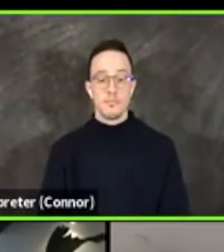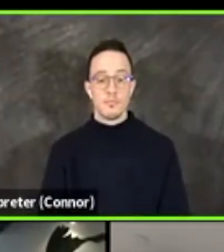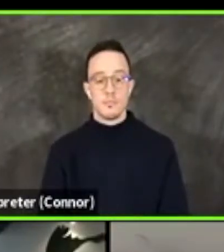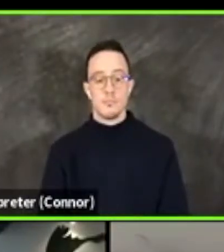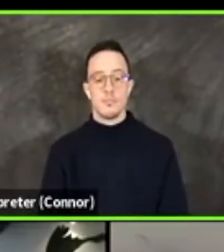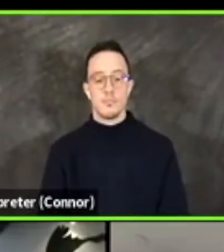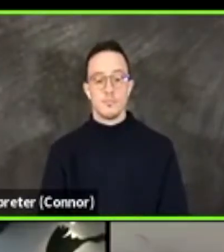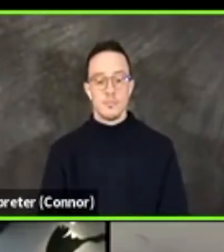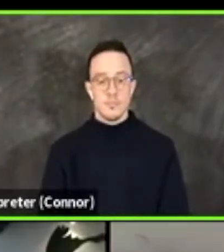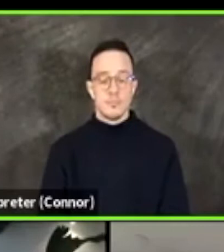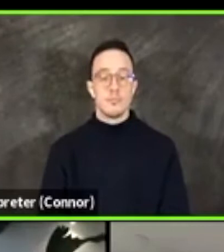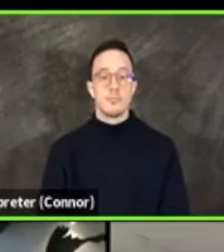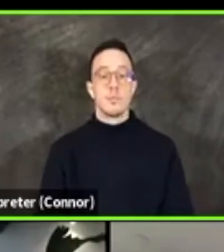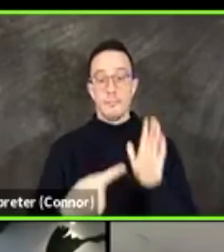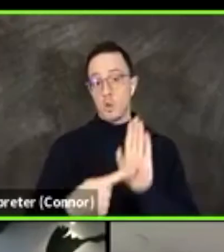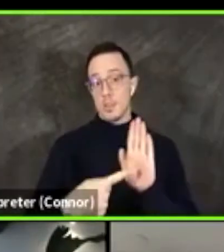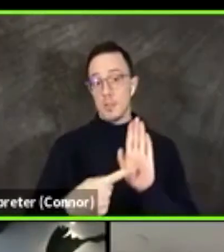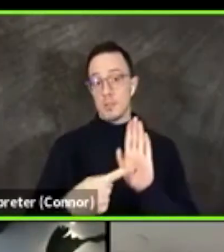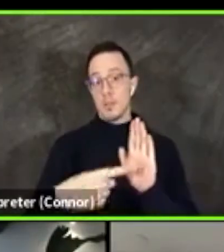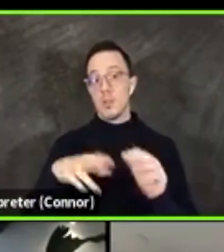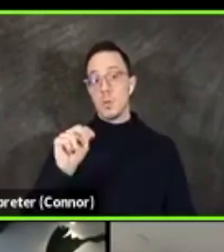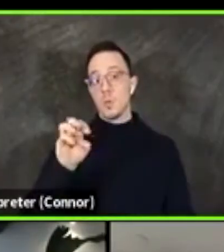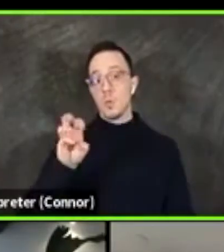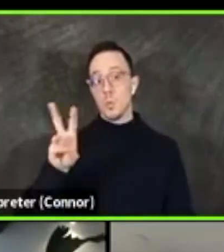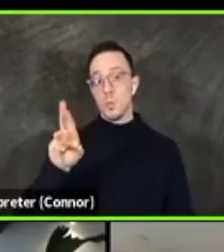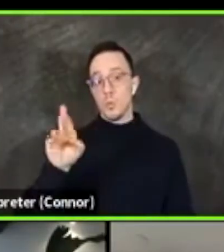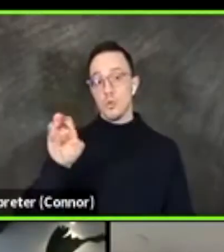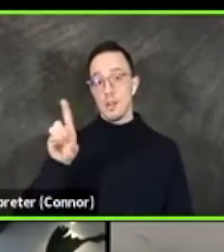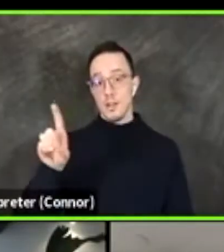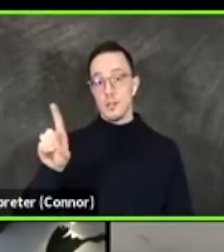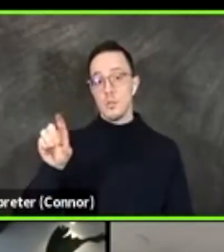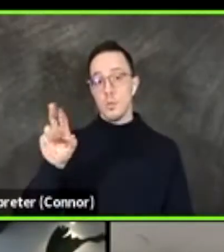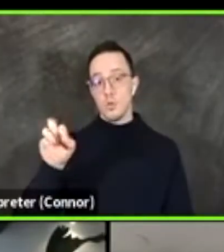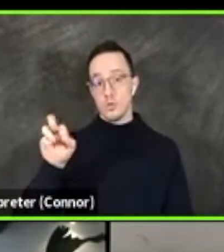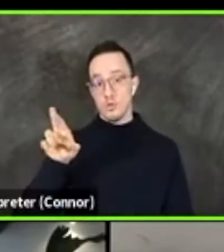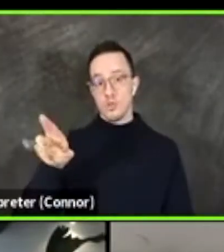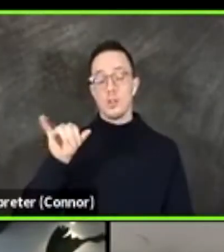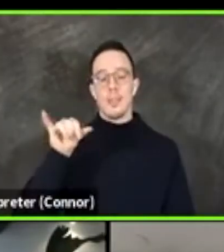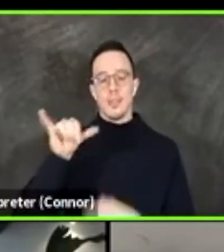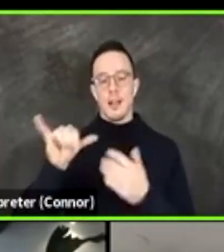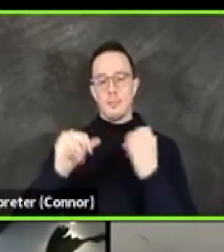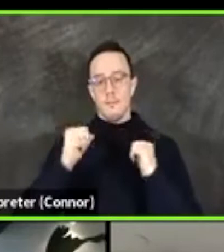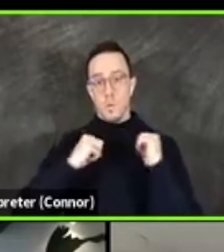ORDER, ONE OF THE WAYS IN WHICH THOSE PERFORMANCES HAVE BEEN MADE MANIFEST -- I KNOW SHOULDN'T